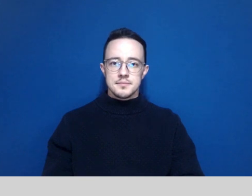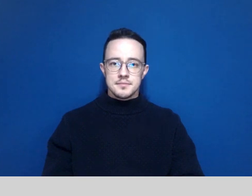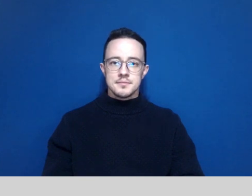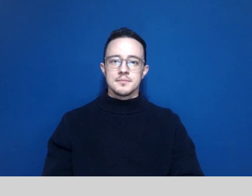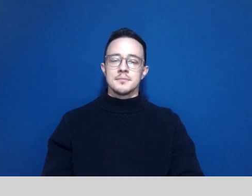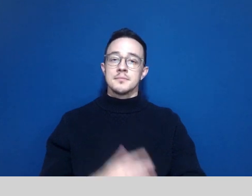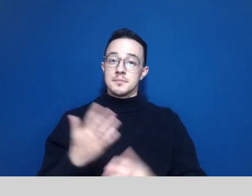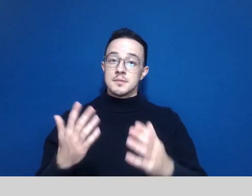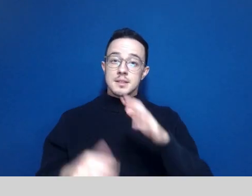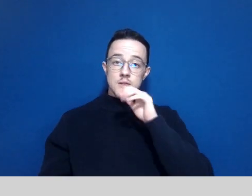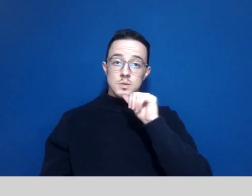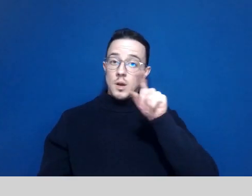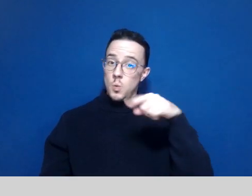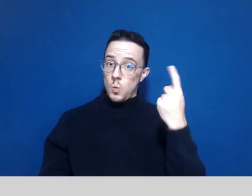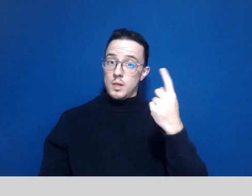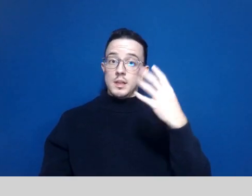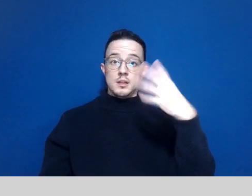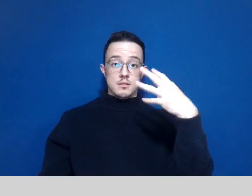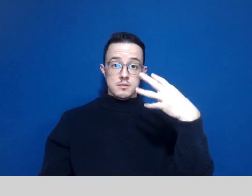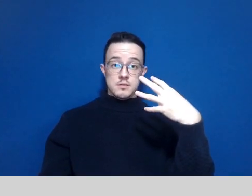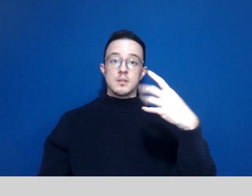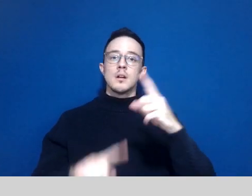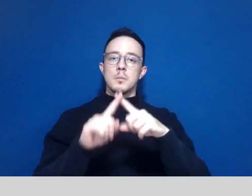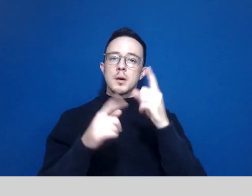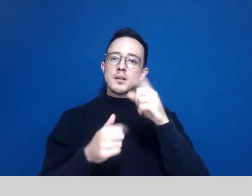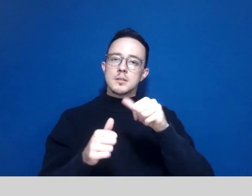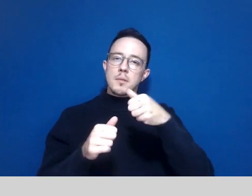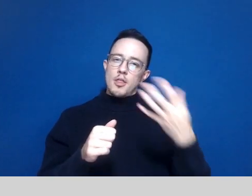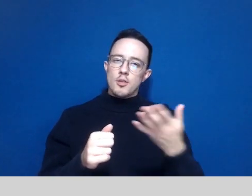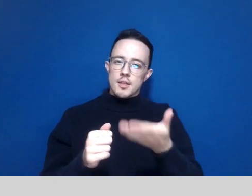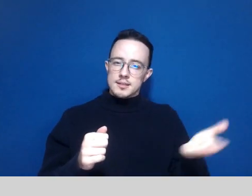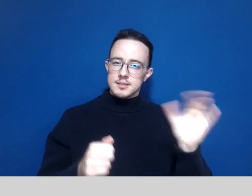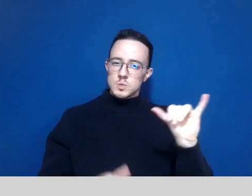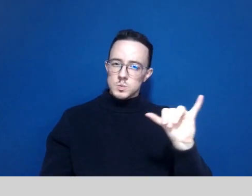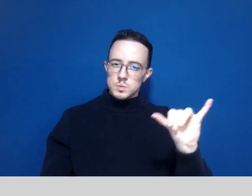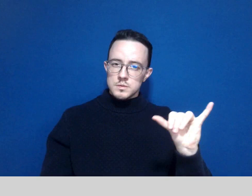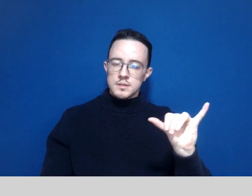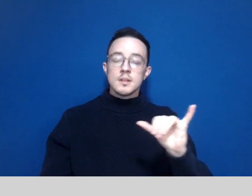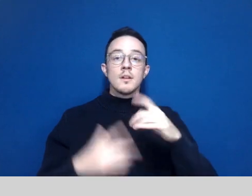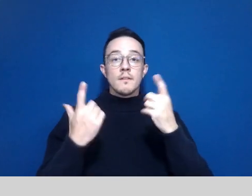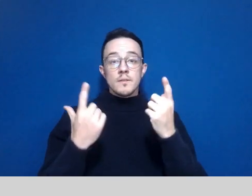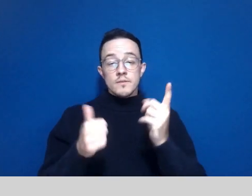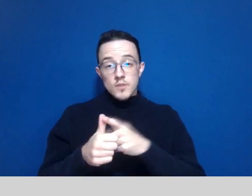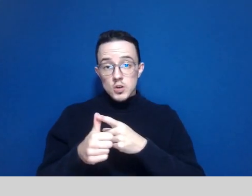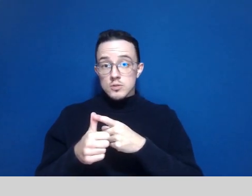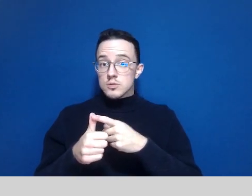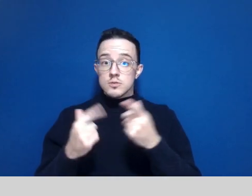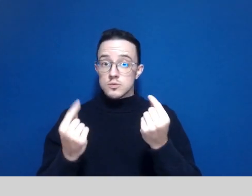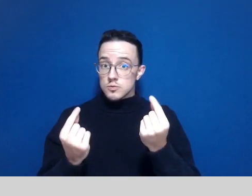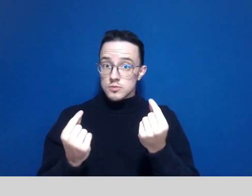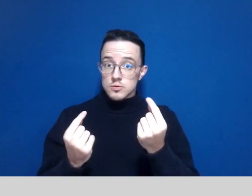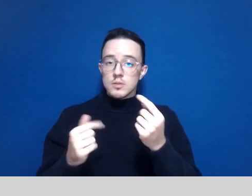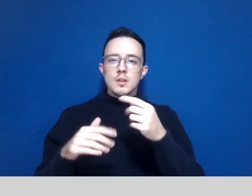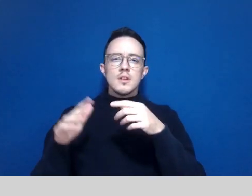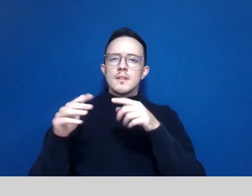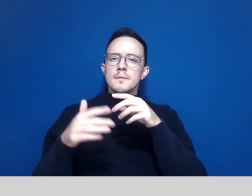This is a bunch of video content and some other things. So the first thing that I have to do is I have to identify what is the final video